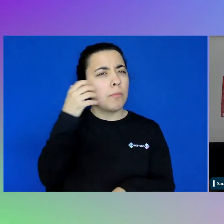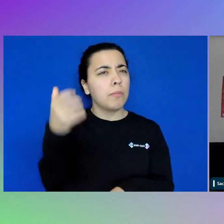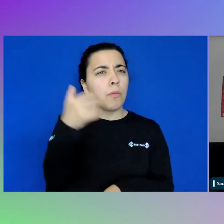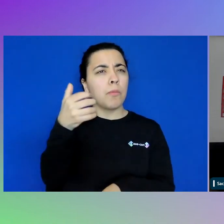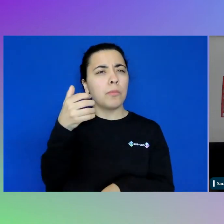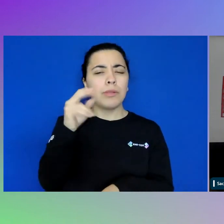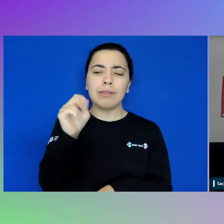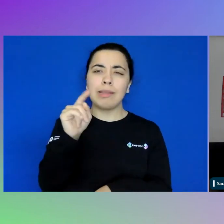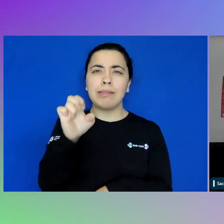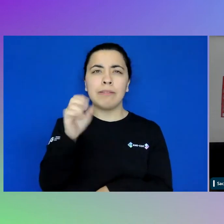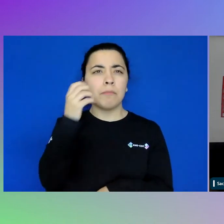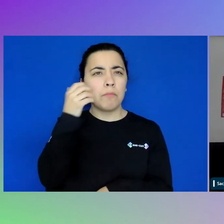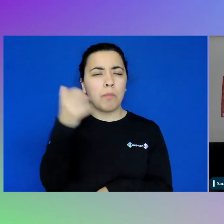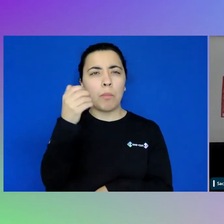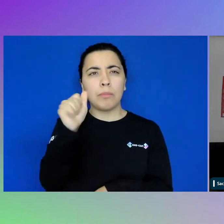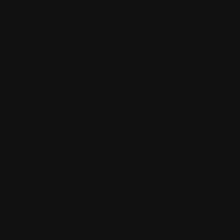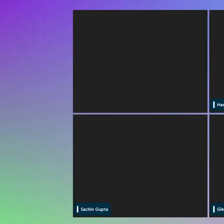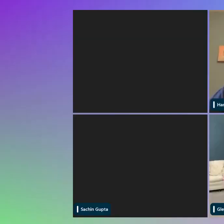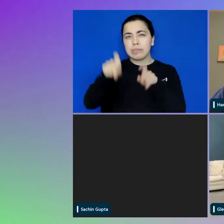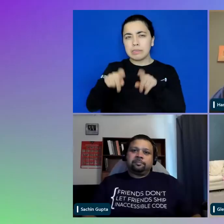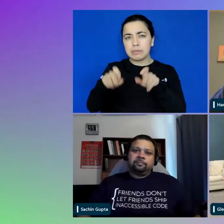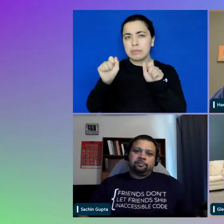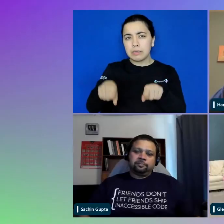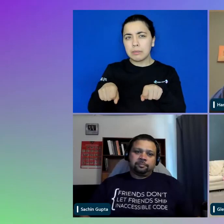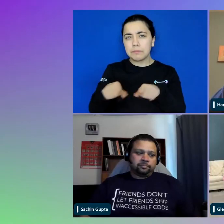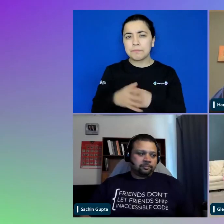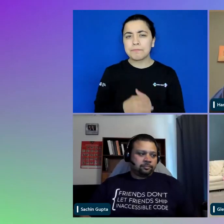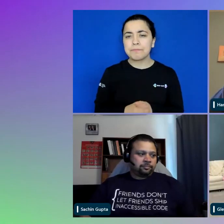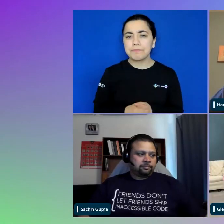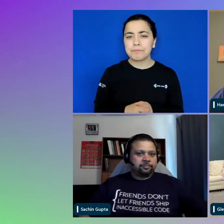testing as well. I want to unpack something that you just